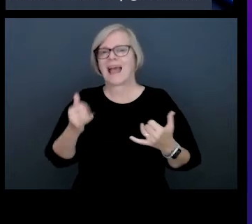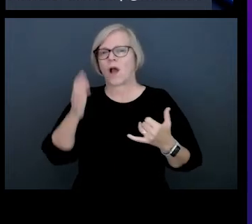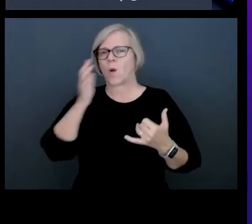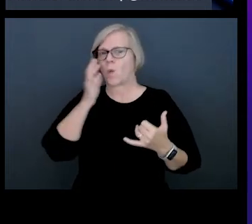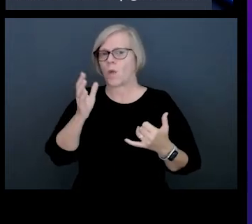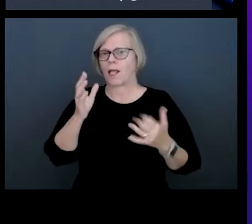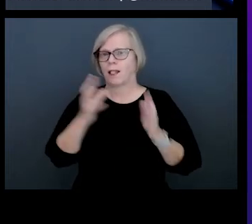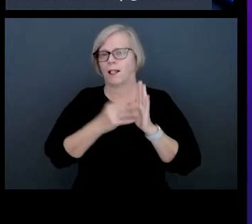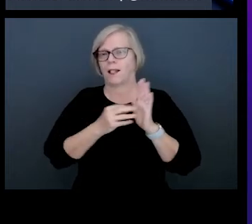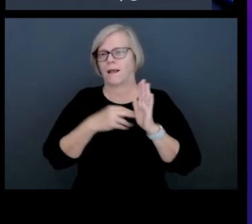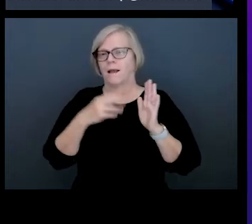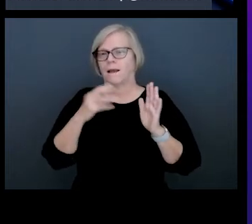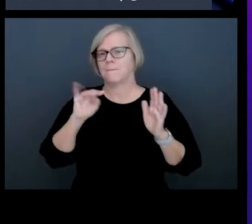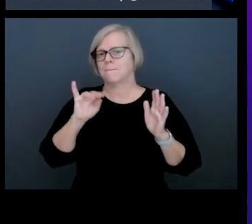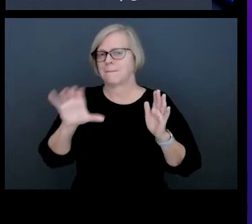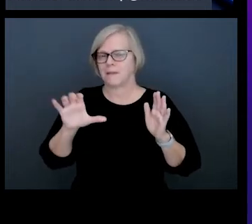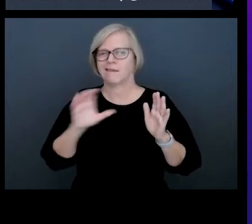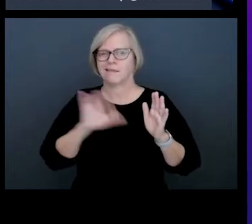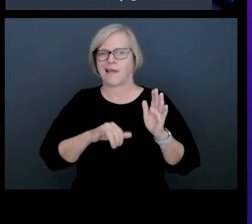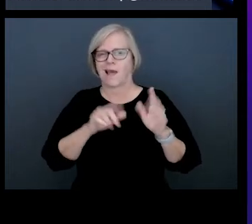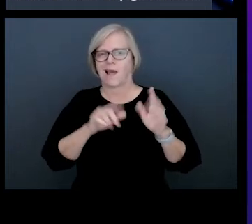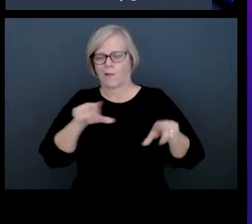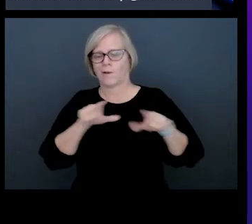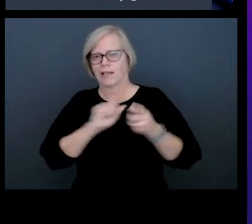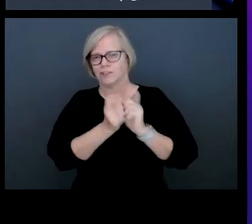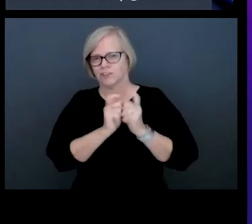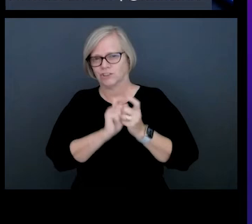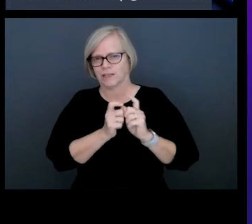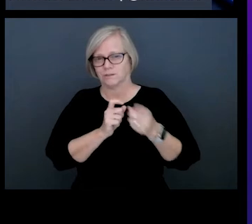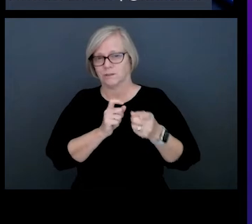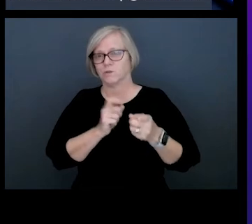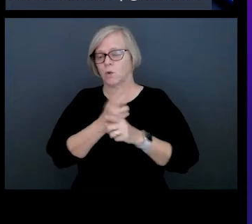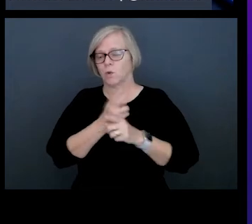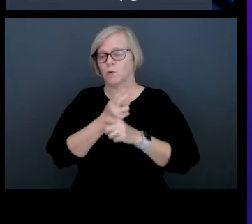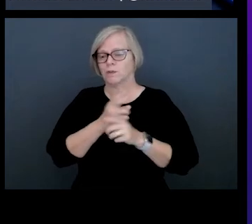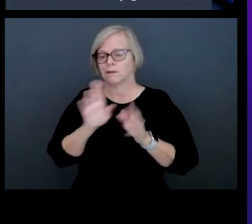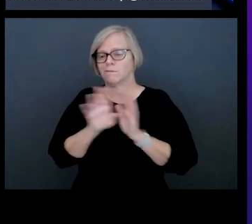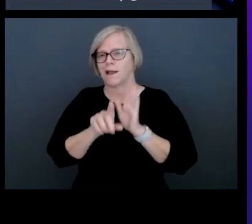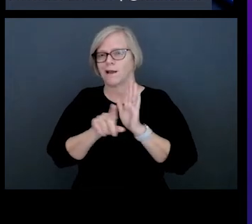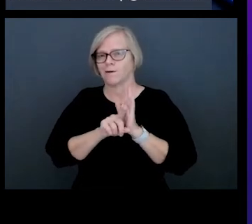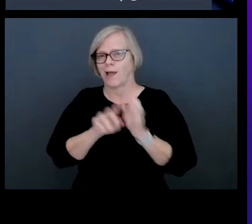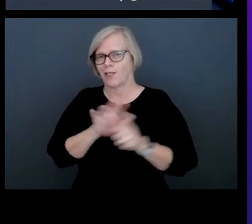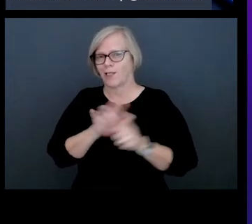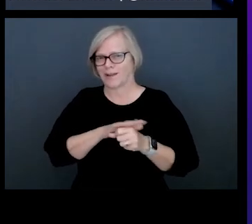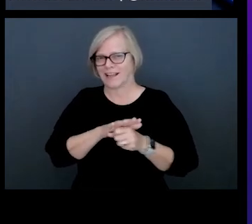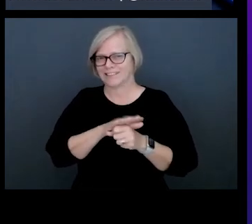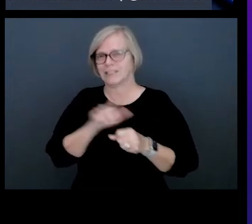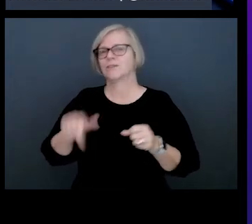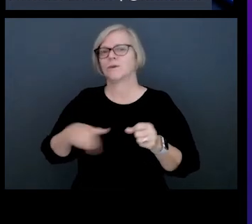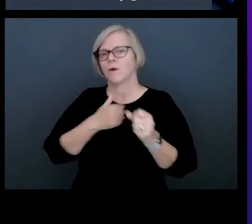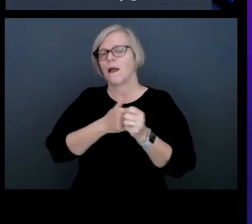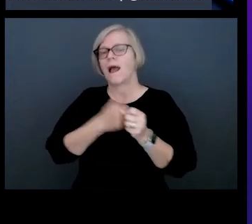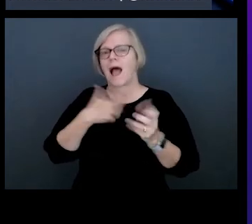So this is using background location and what I can do is say I want to go to this location.